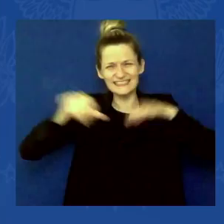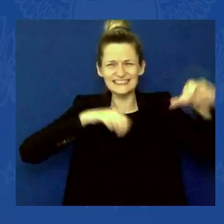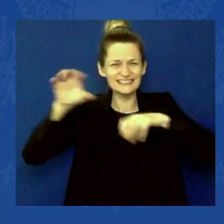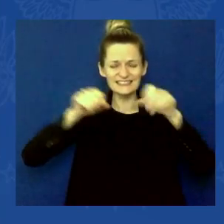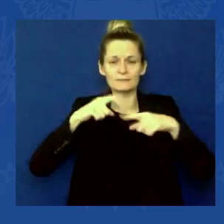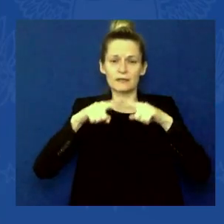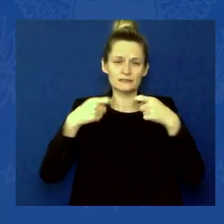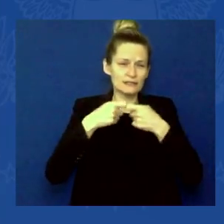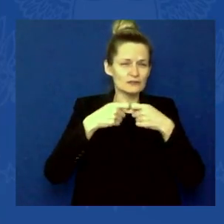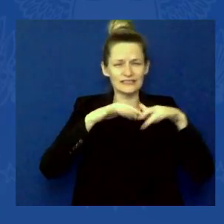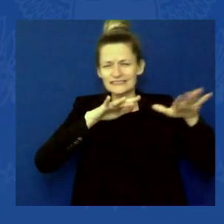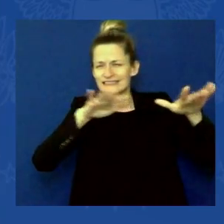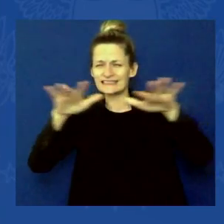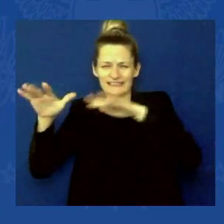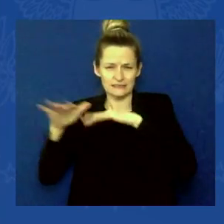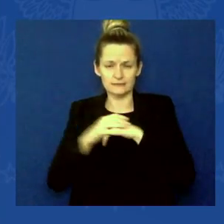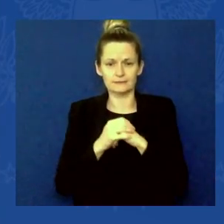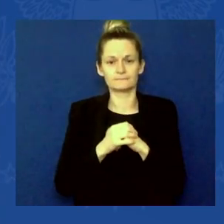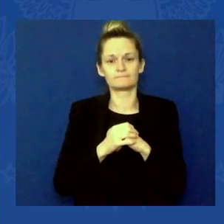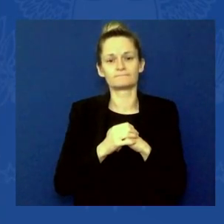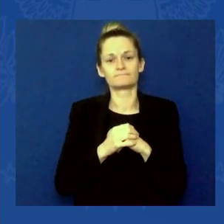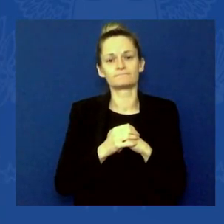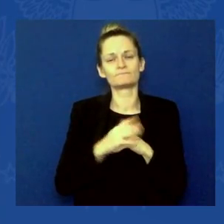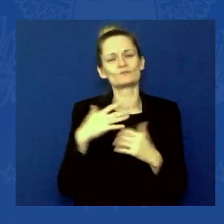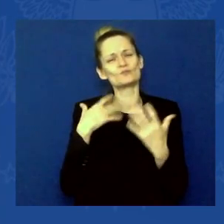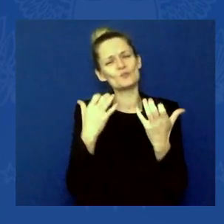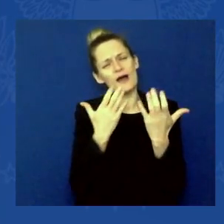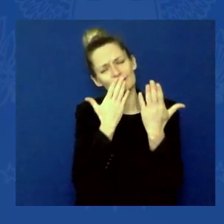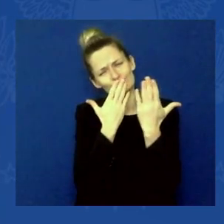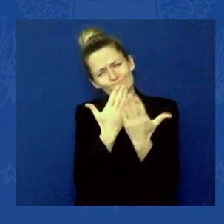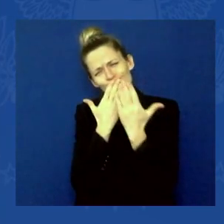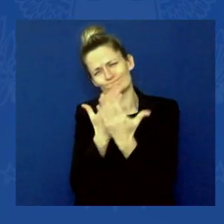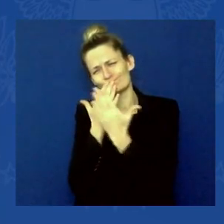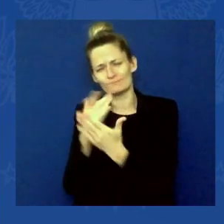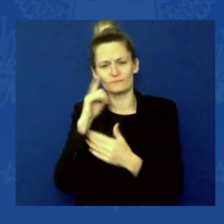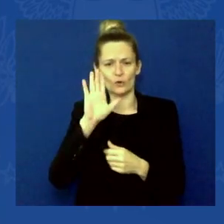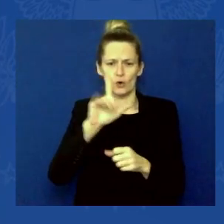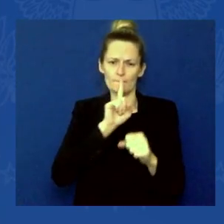to helping their fellow citizens in time of need. I've already approved --